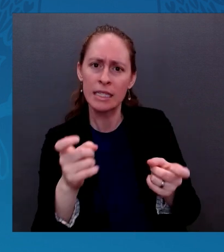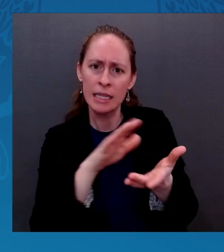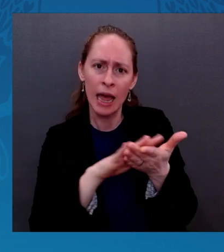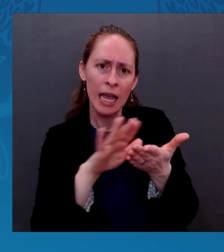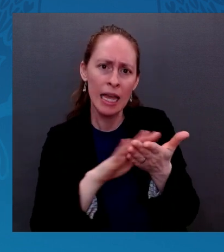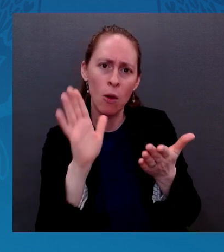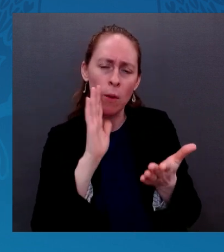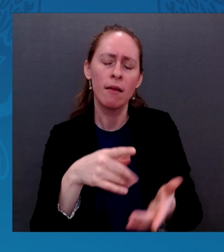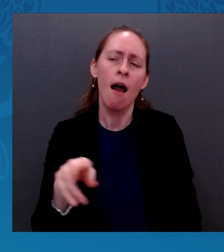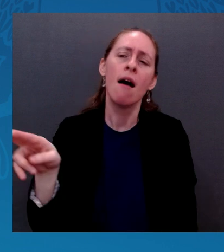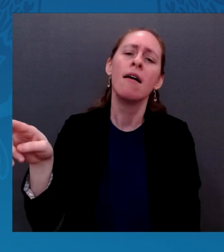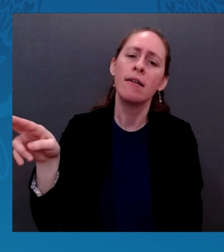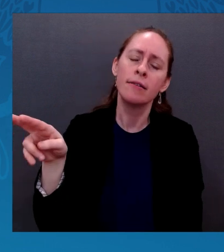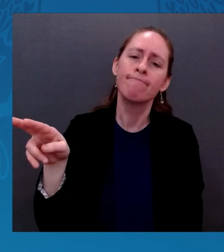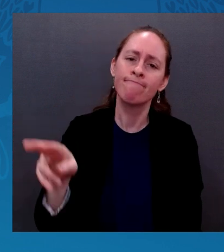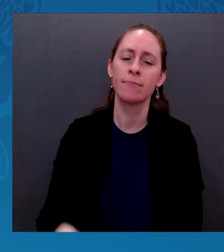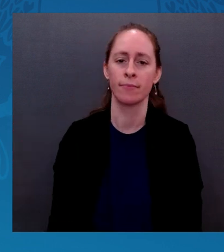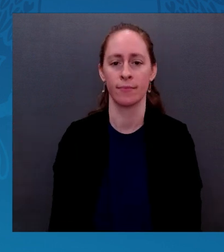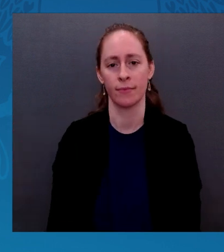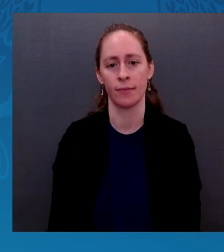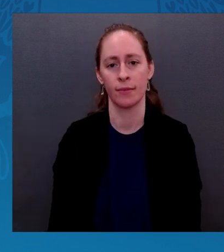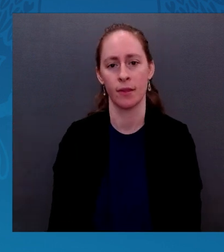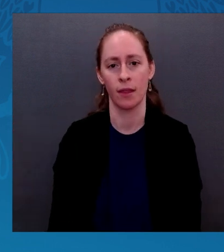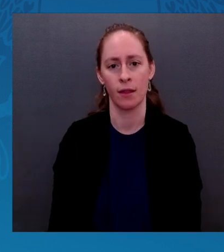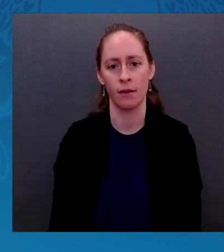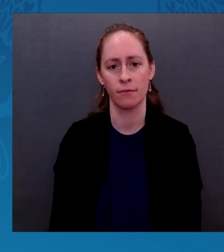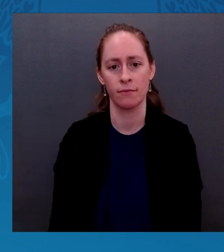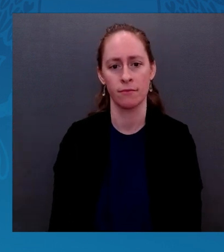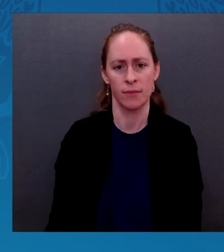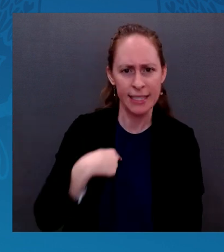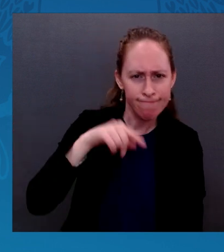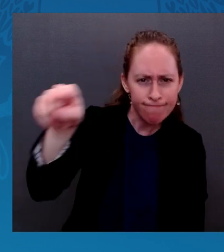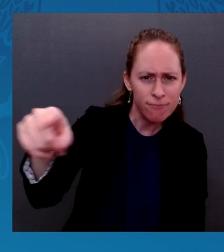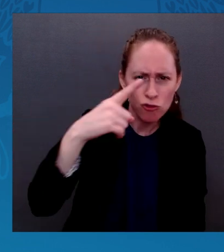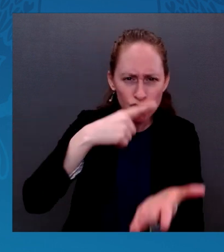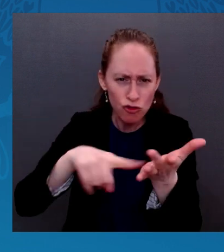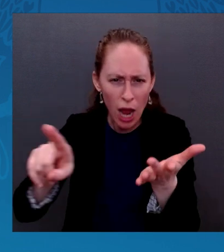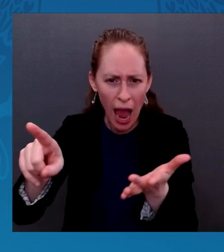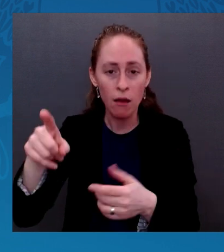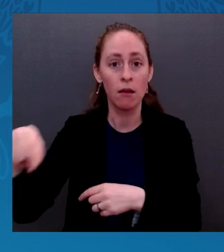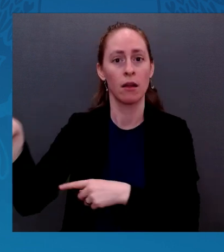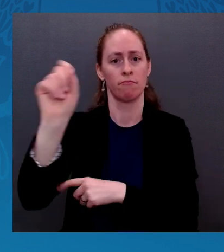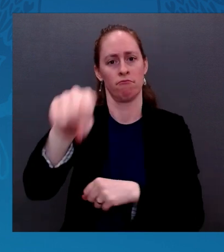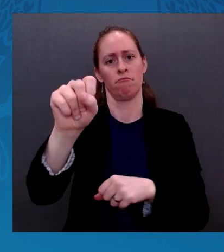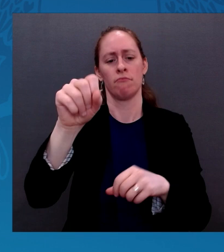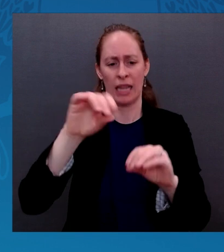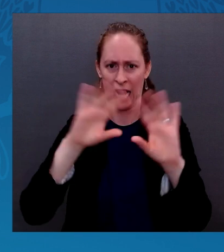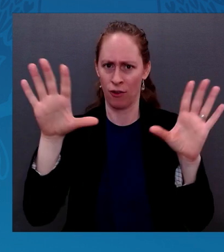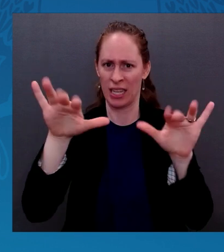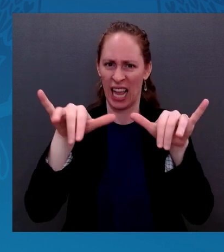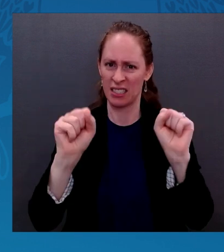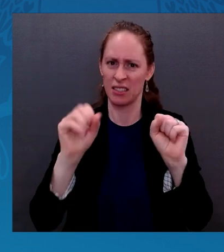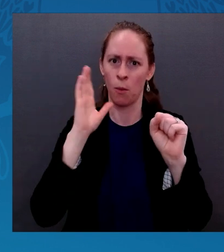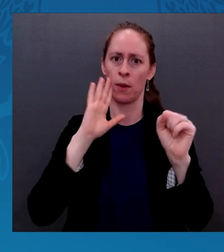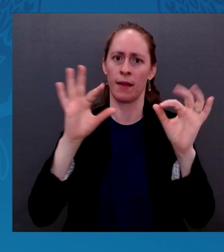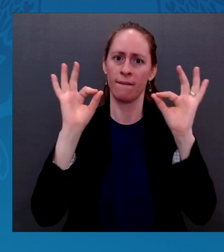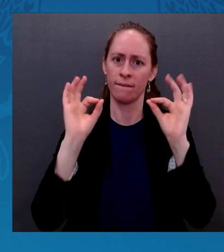I was listening to a lot of the town hall meetings that they were having. And I was just showing her as well as ourself,